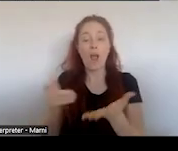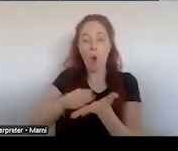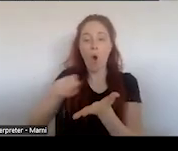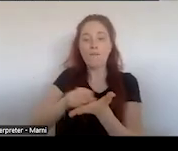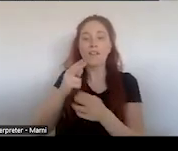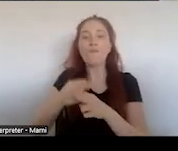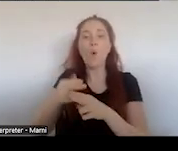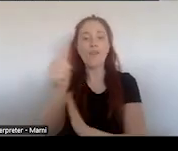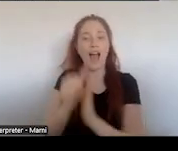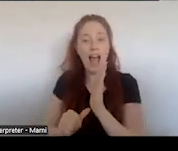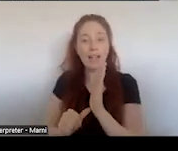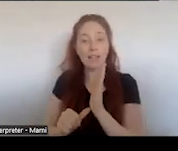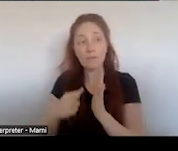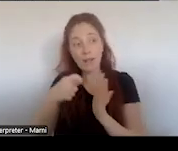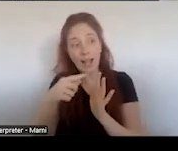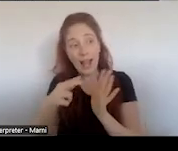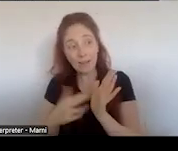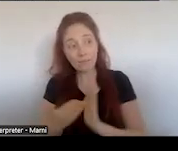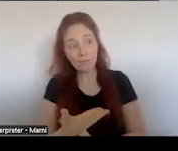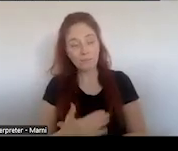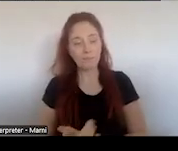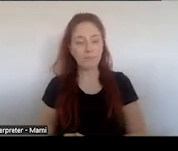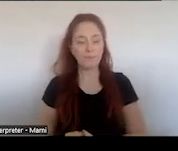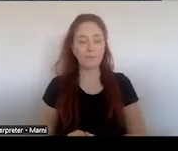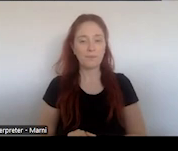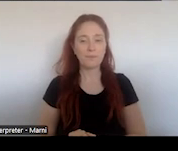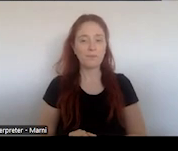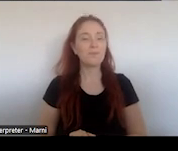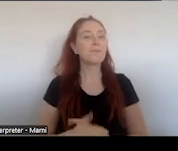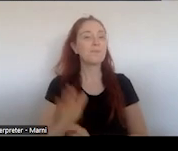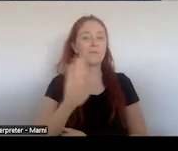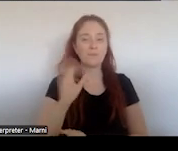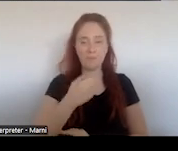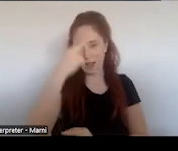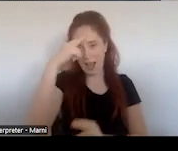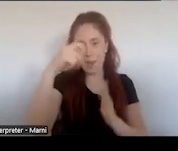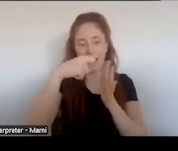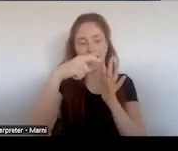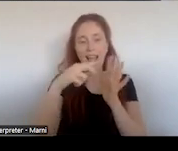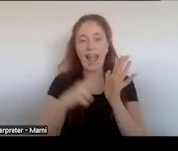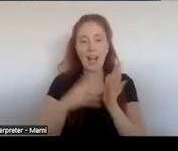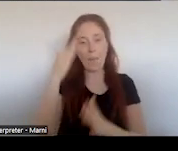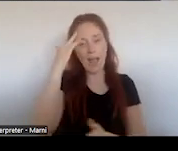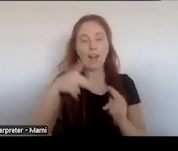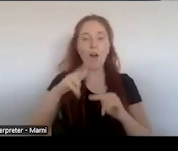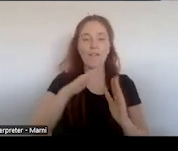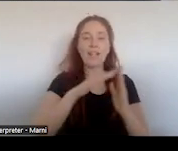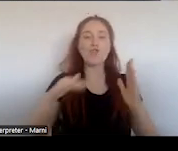would you like to introduce yourself? >> Hi, everyone. I am Ken Crouch, head of industry development from Screen Australia and